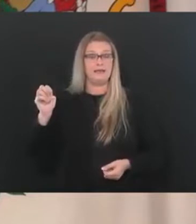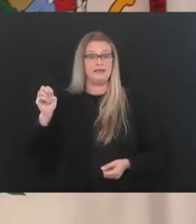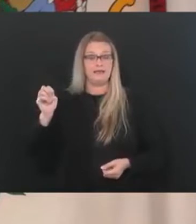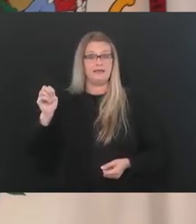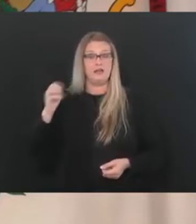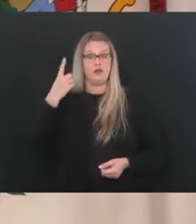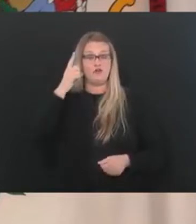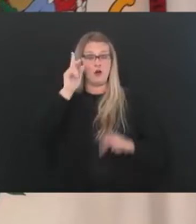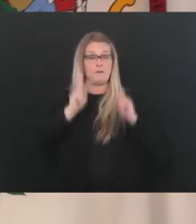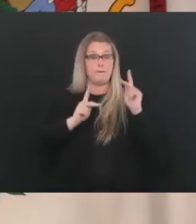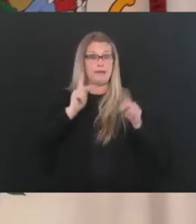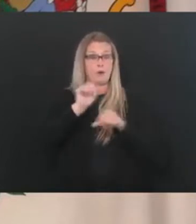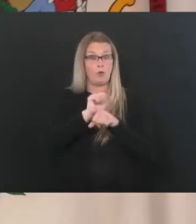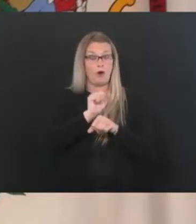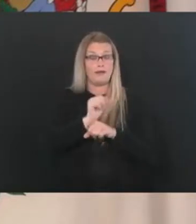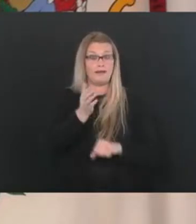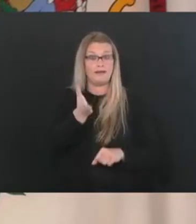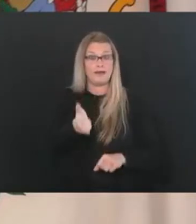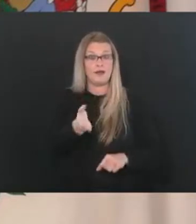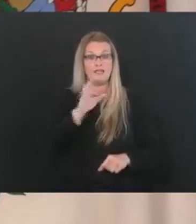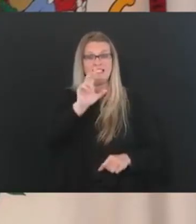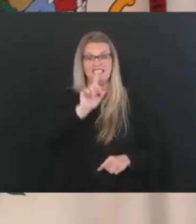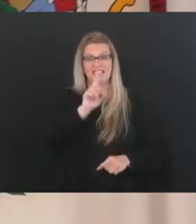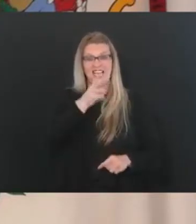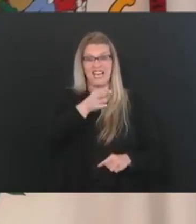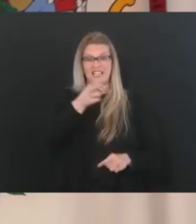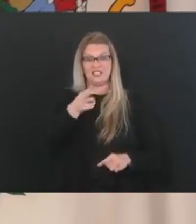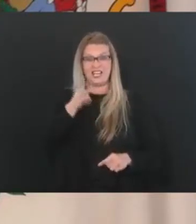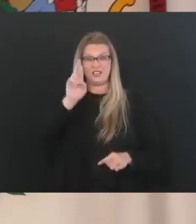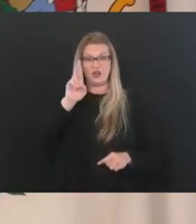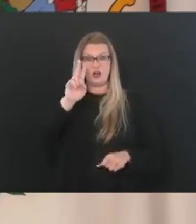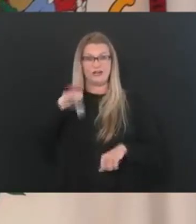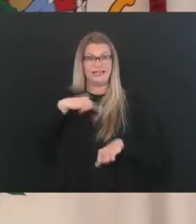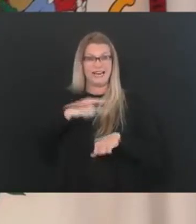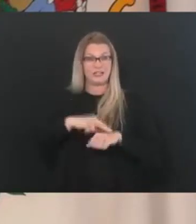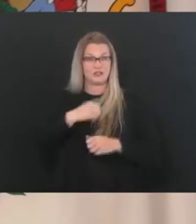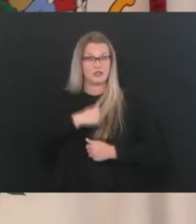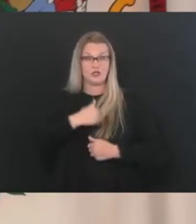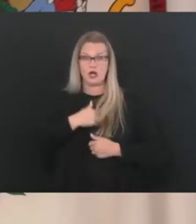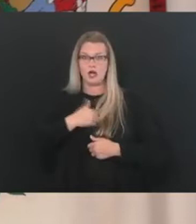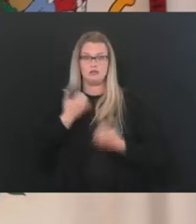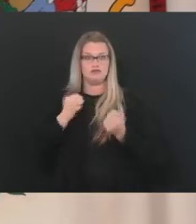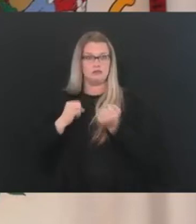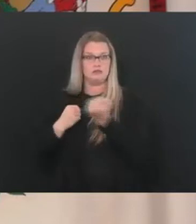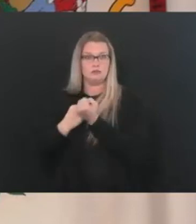GETTING PPE, PROTECTIVE, YOU KNOW, EQUIPMENT AND EVERYTHING FOR THE PEOPLE THAT ARE ON THE FRONT LINE THERE.